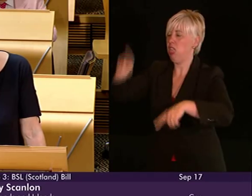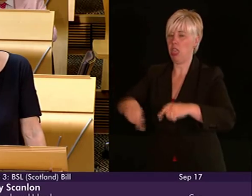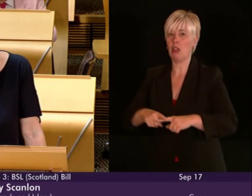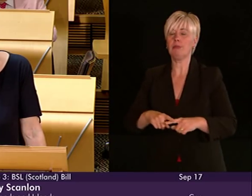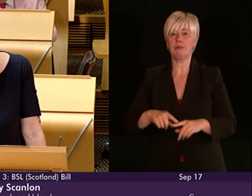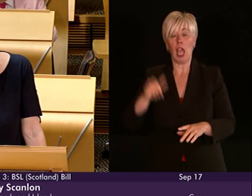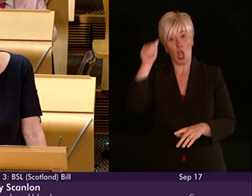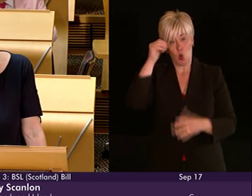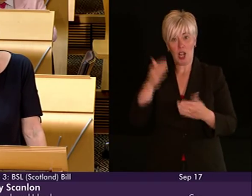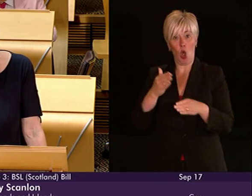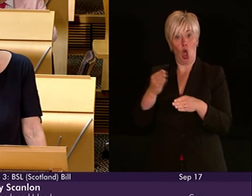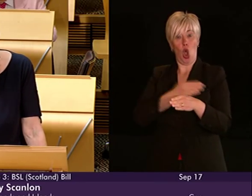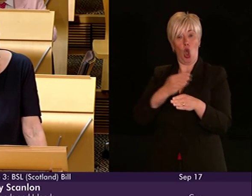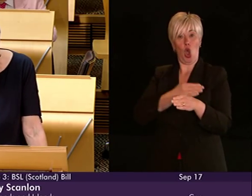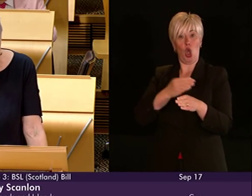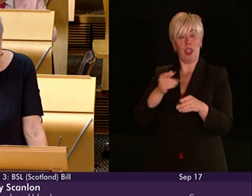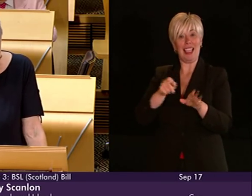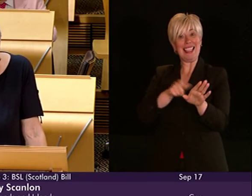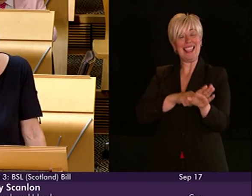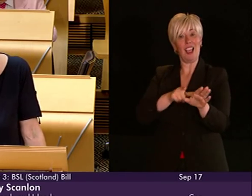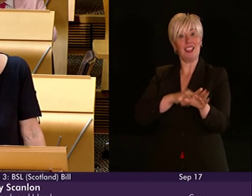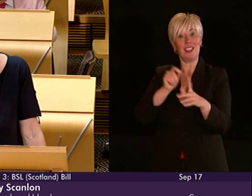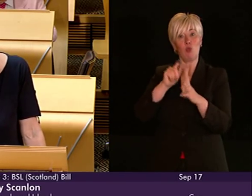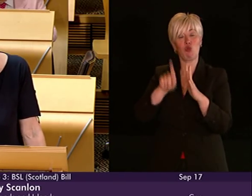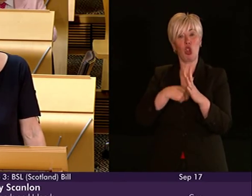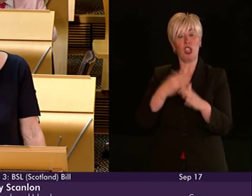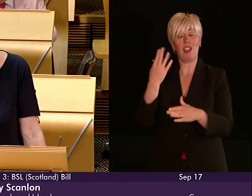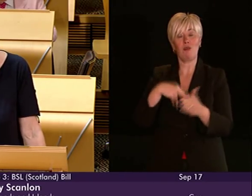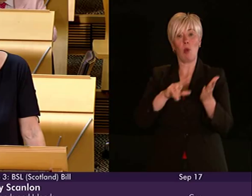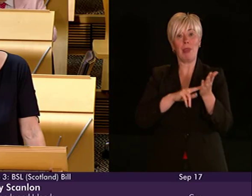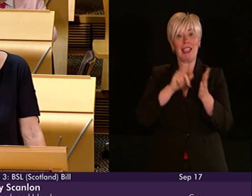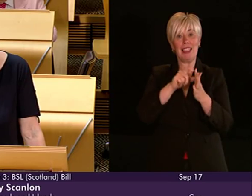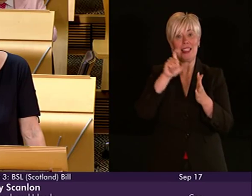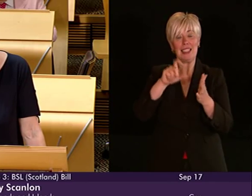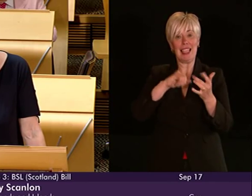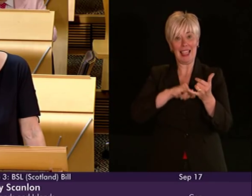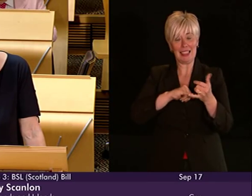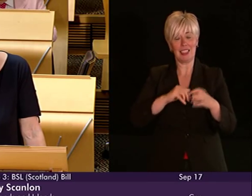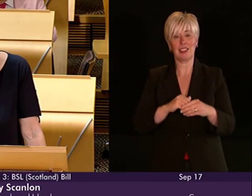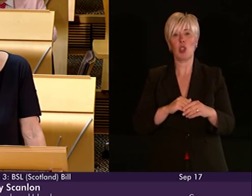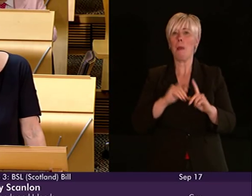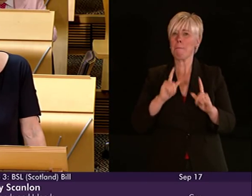an early years project by the National Deaf Children’s Society, but there is still much that the